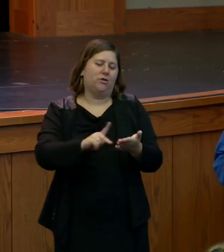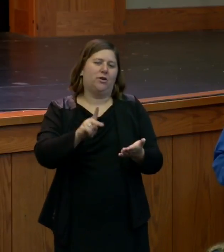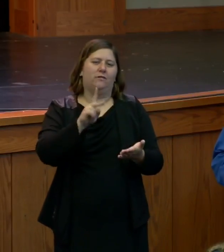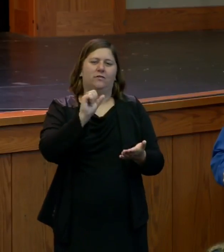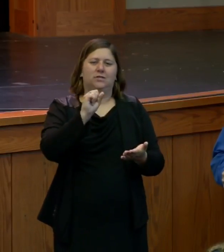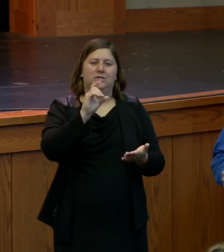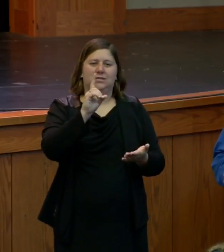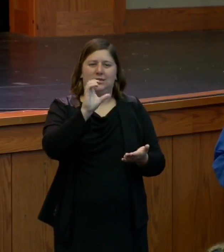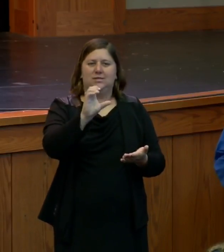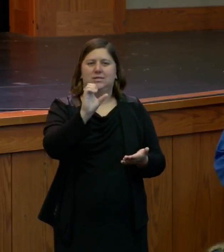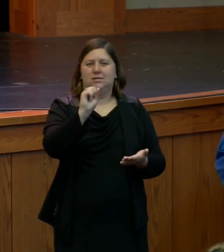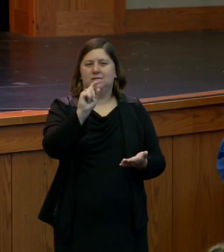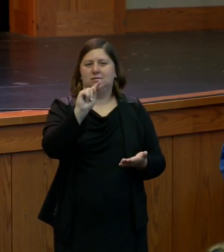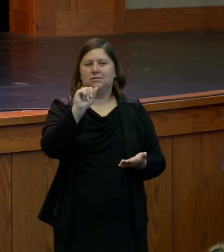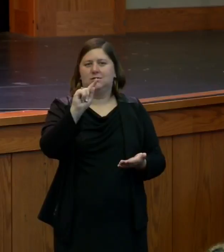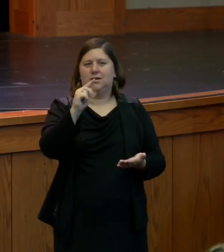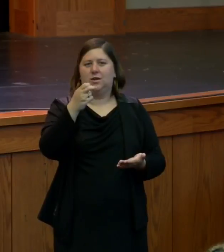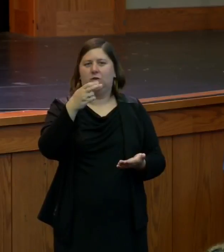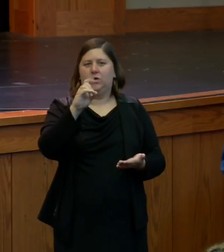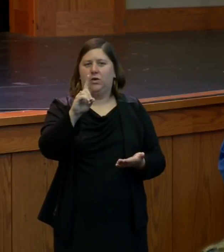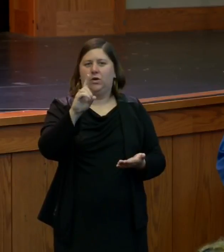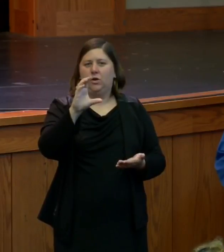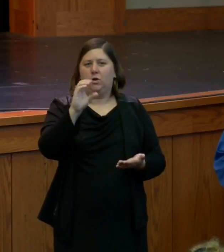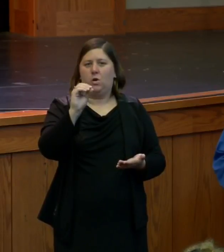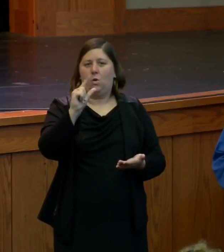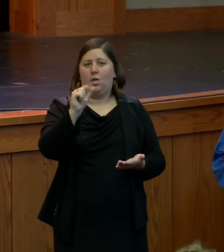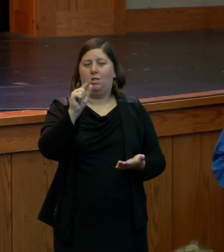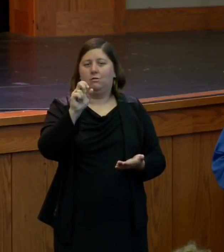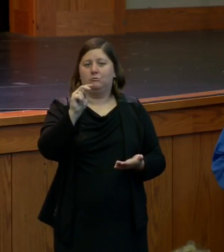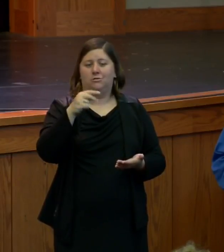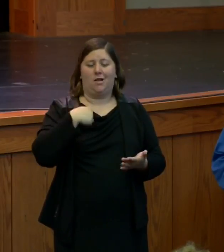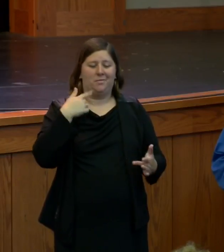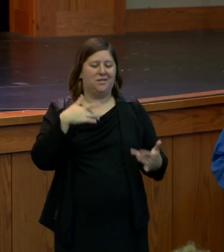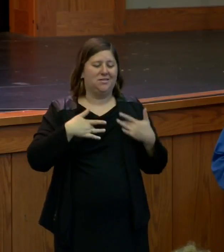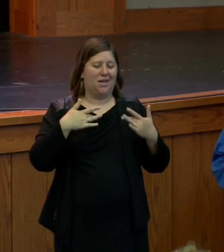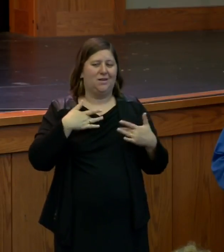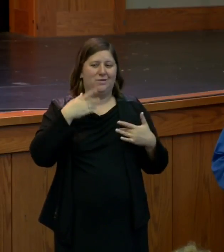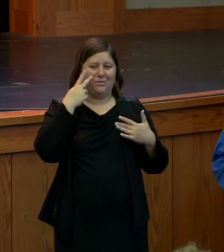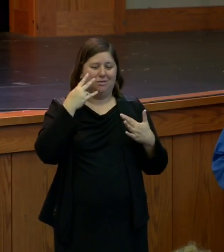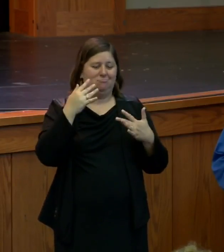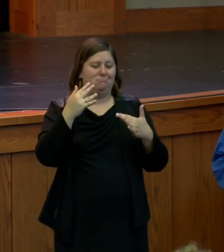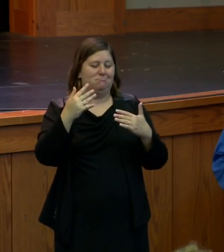I AM EXCITED TO SEE US MOVE FORWARD, BUT I THINK I DO WANT